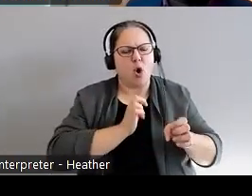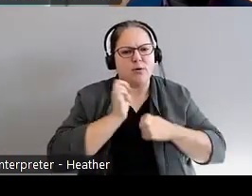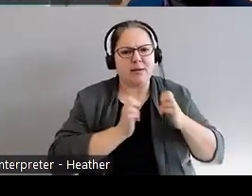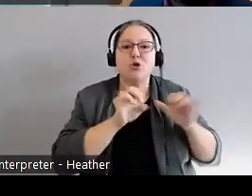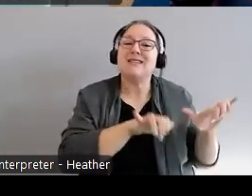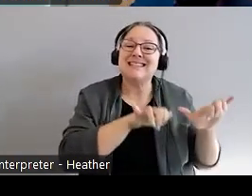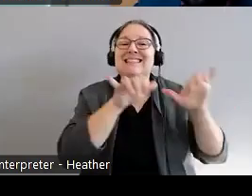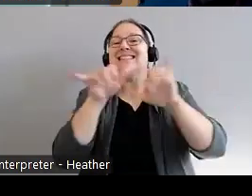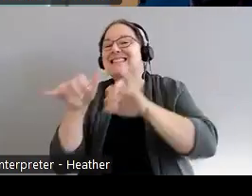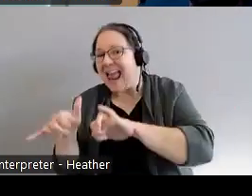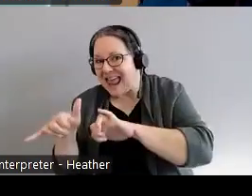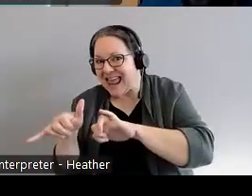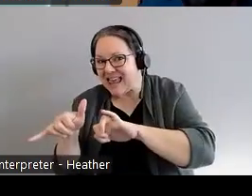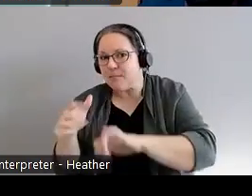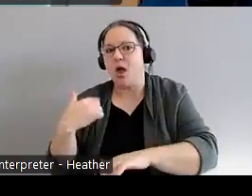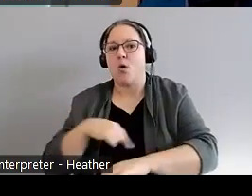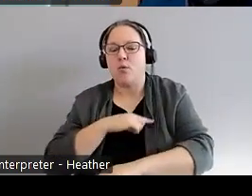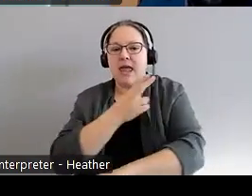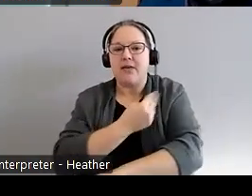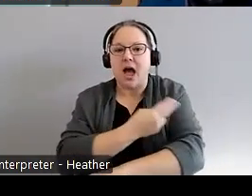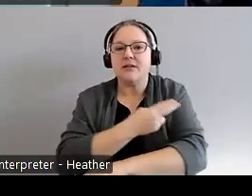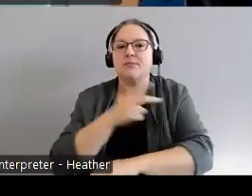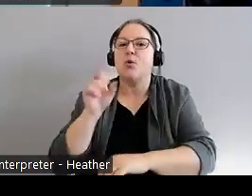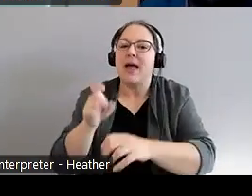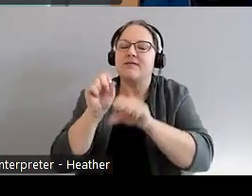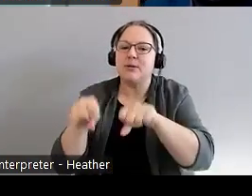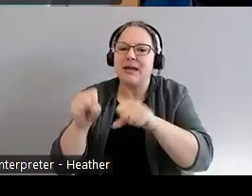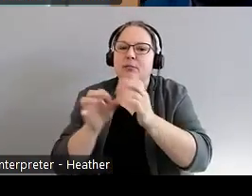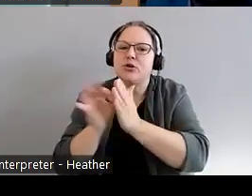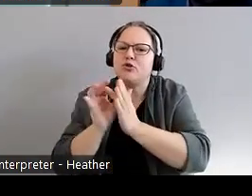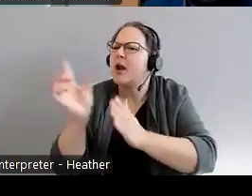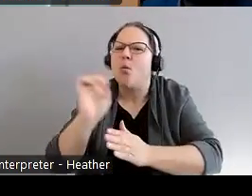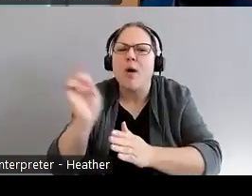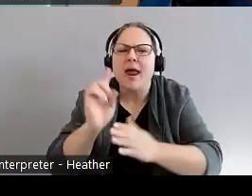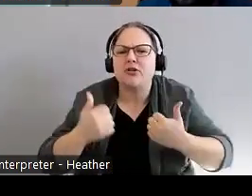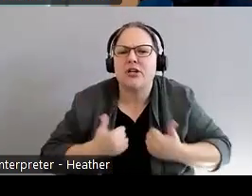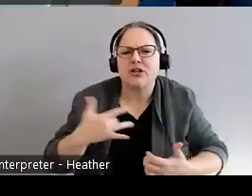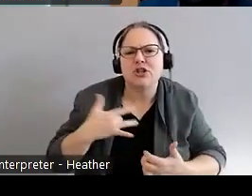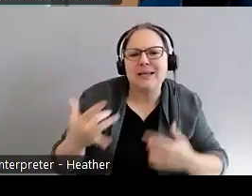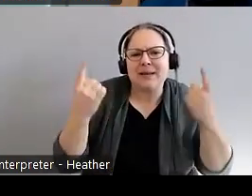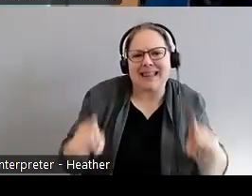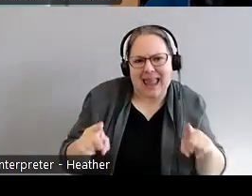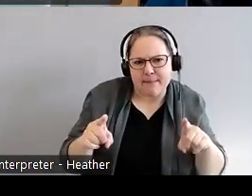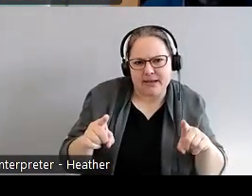aggression we have to be able to track uh where the aggression is happening. So um and then trust